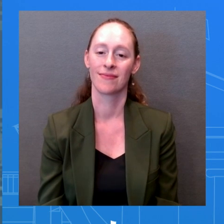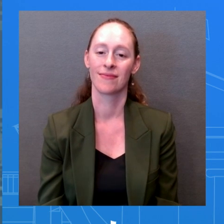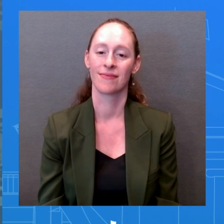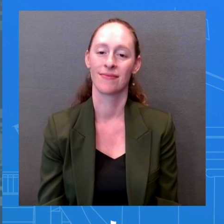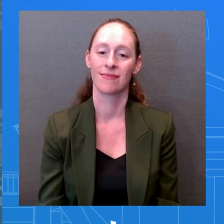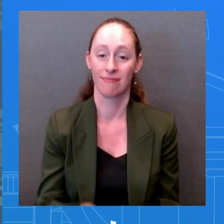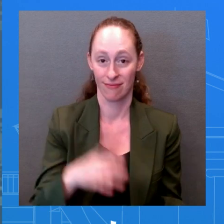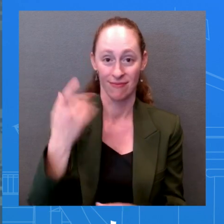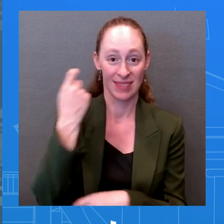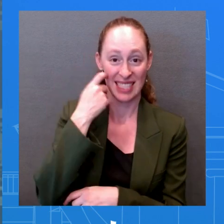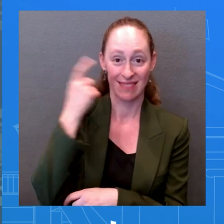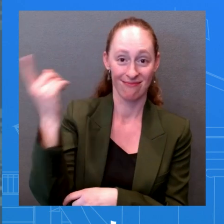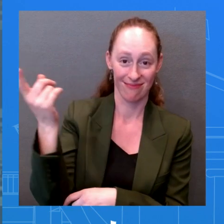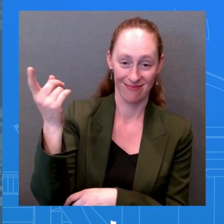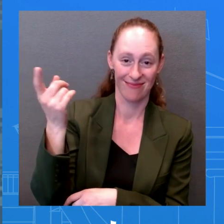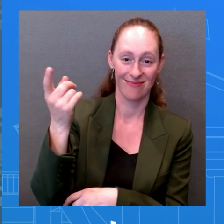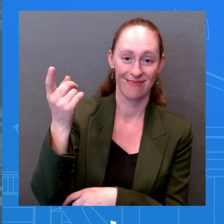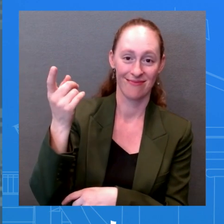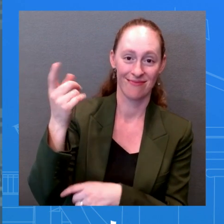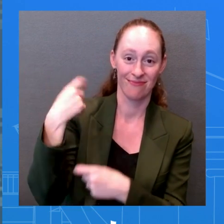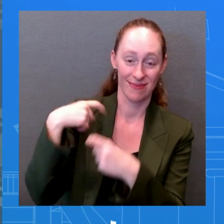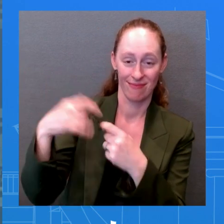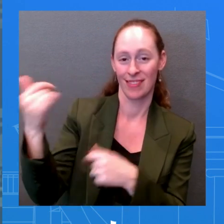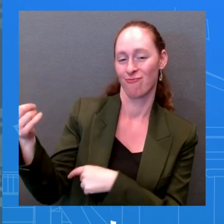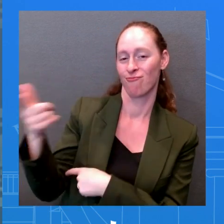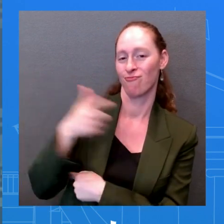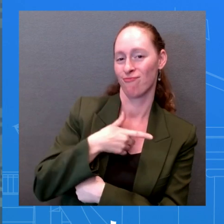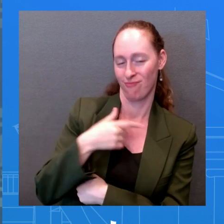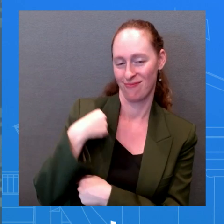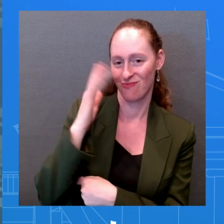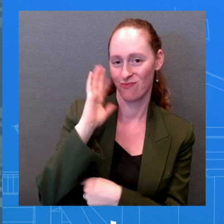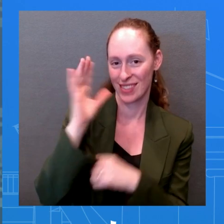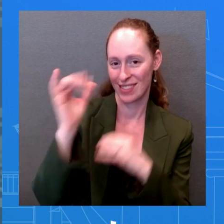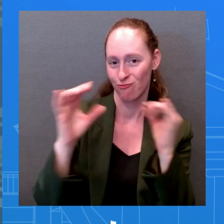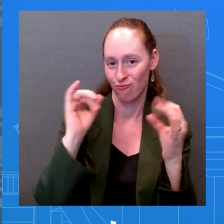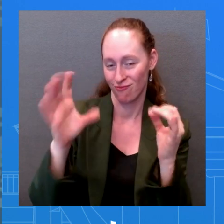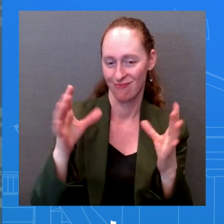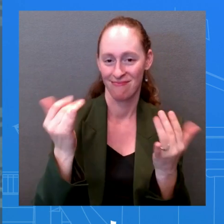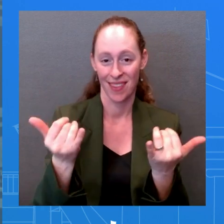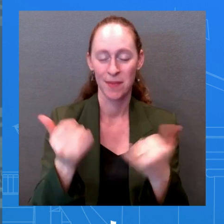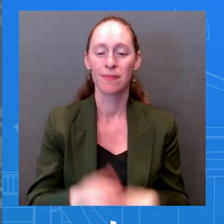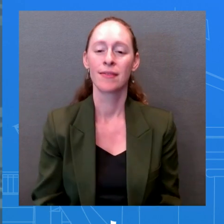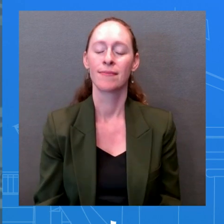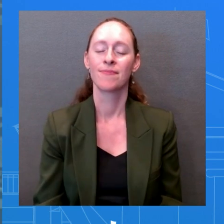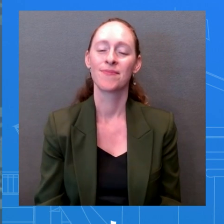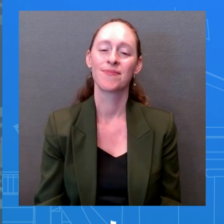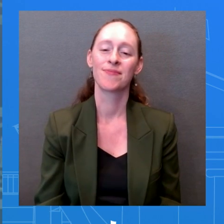Today marks the first day of Hispanic Heritage Month. When we honor the rich history and values